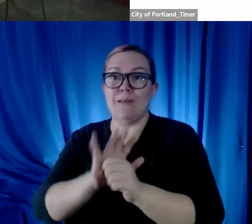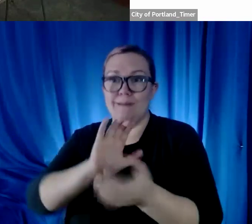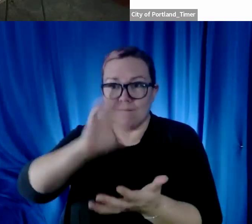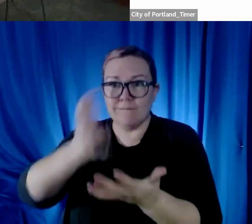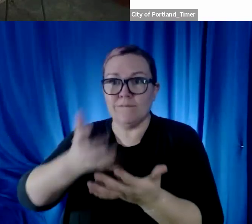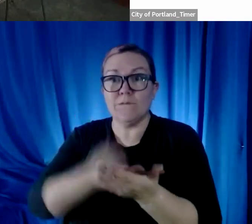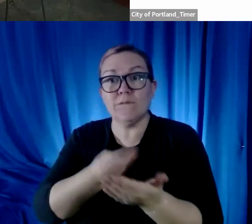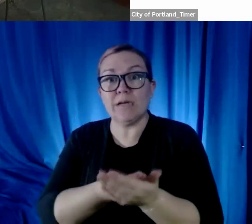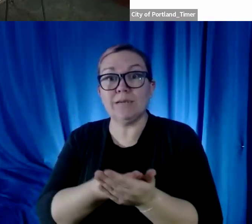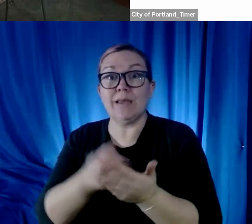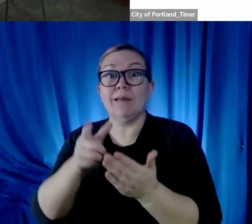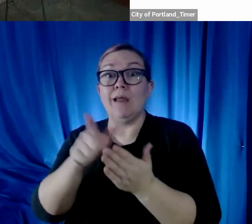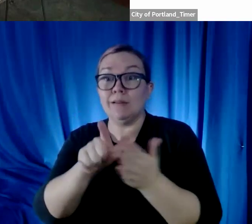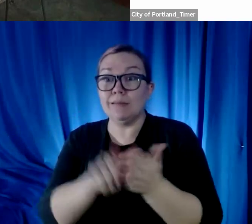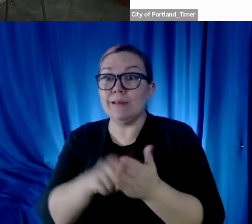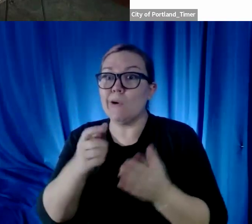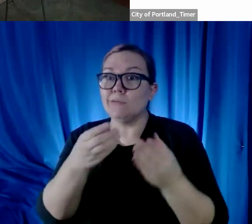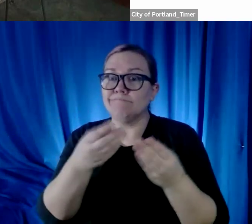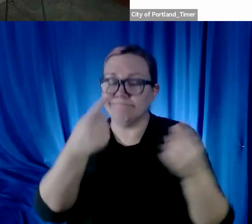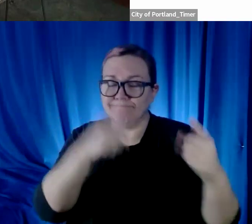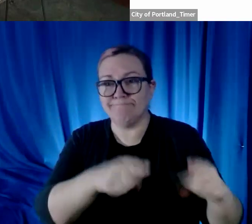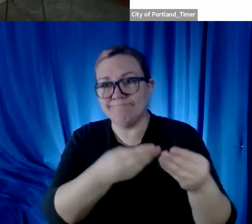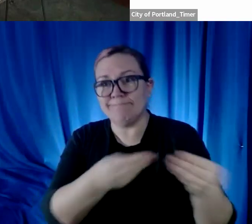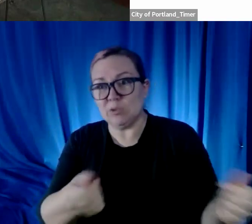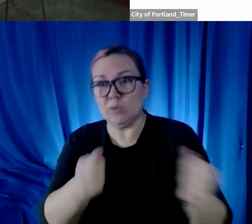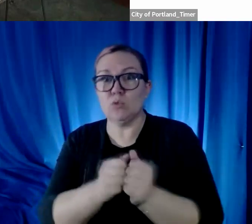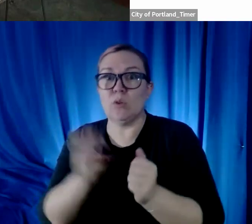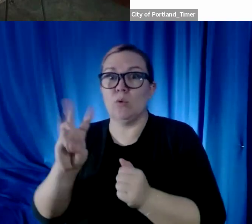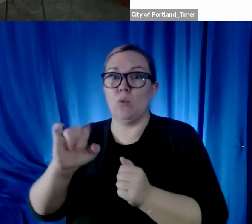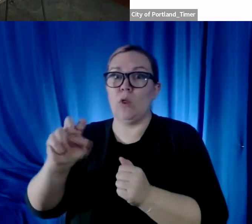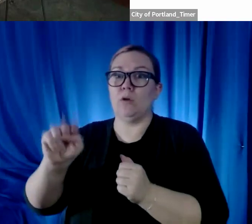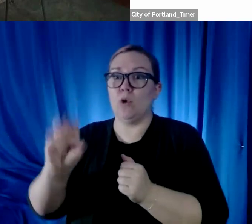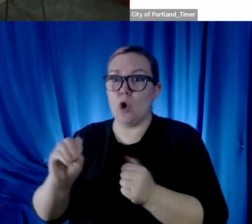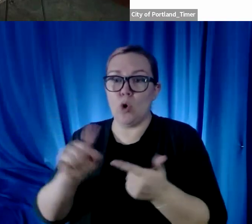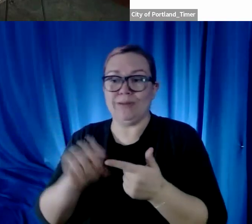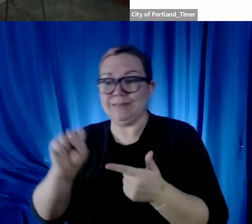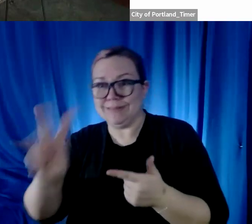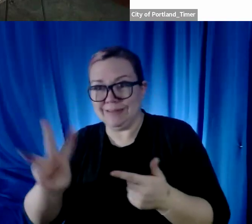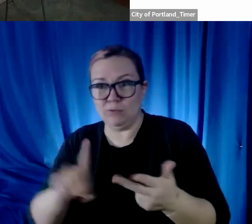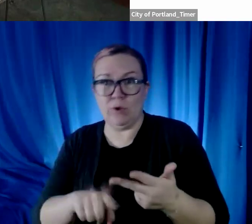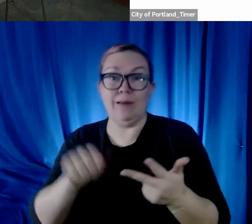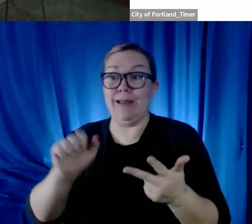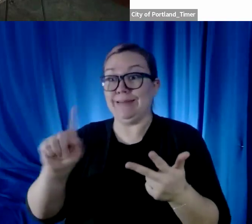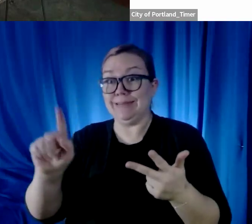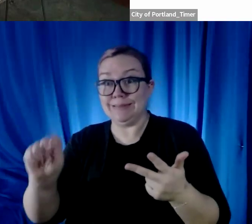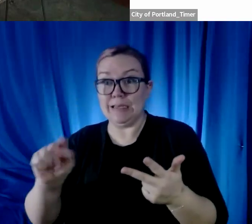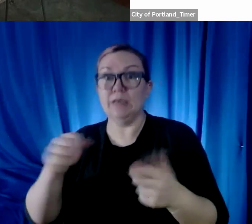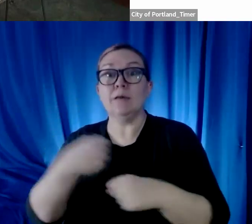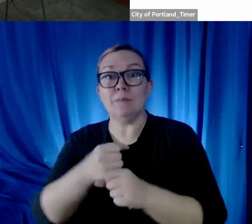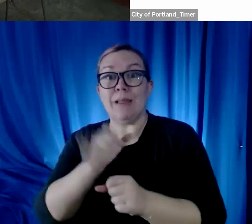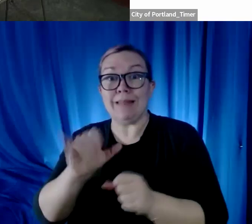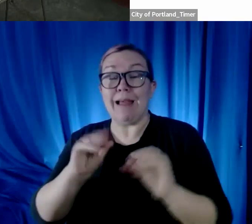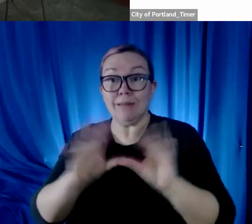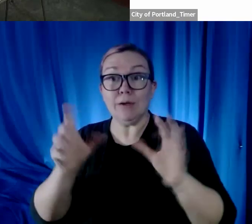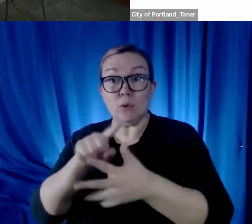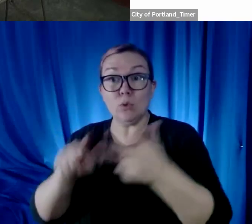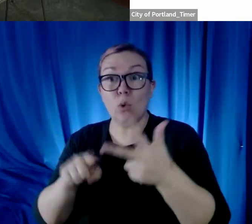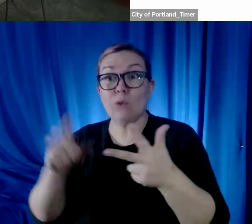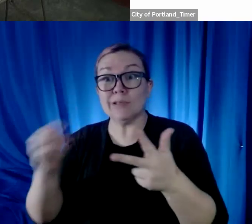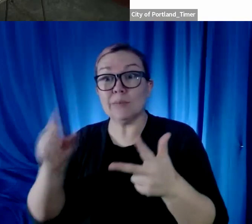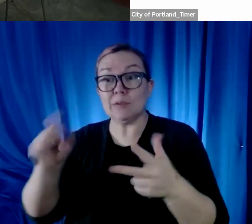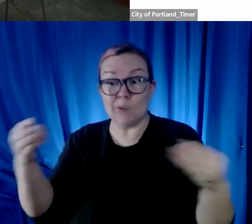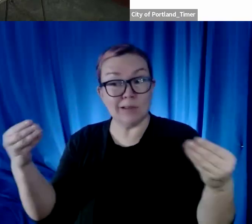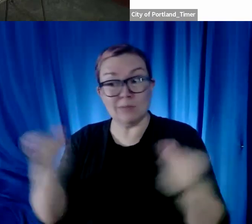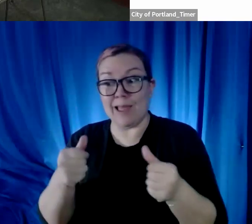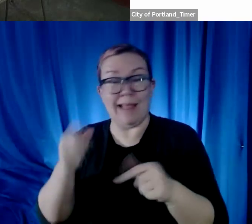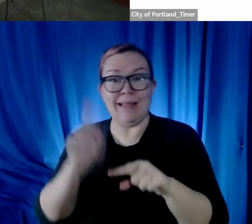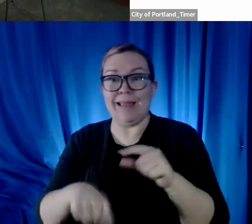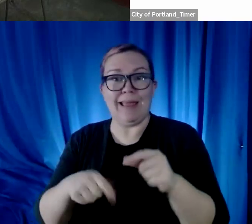And legal settlements from situations with WinCo, Safeway, and AT have actually made it clear that those corporations must pay the surcharge and they cannot pass it on to consumers.